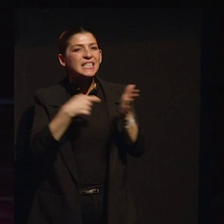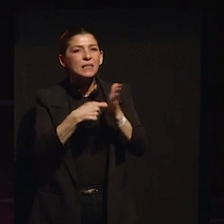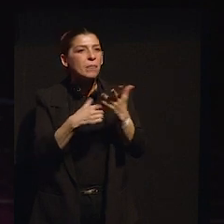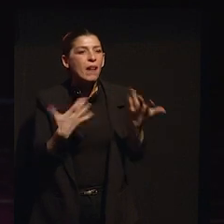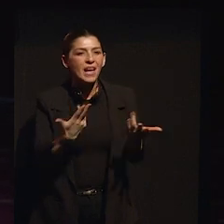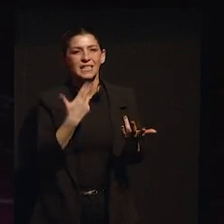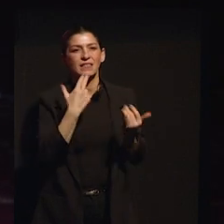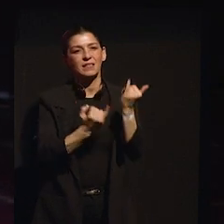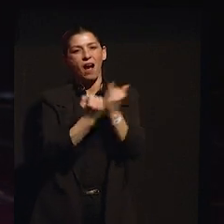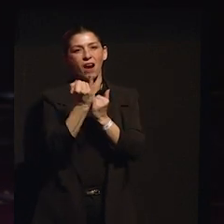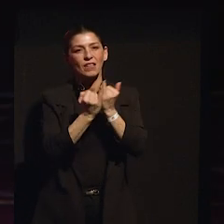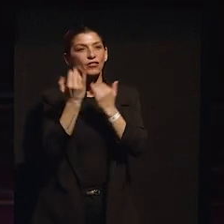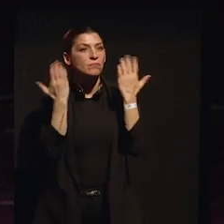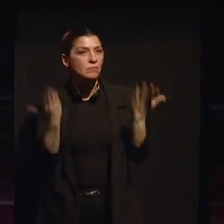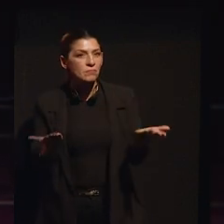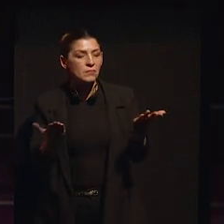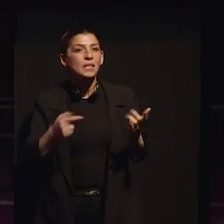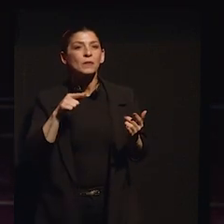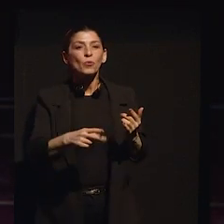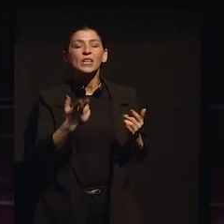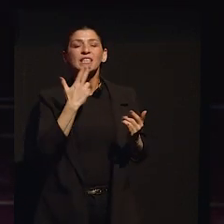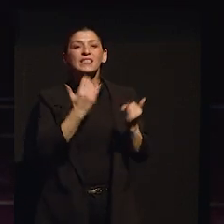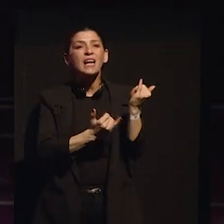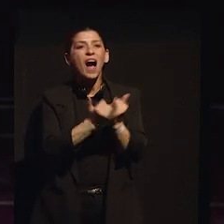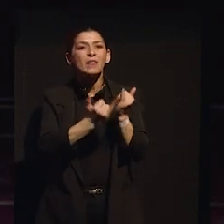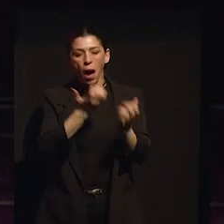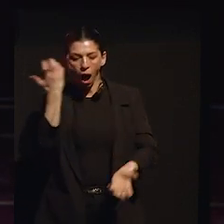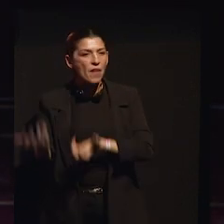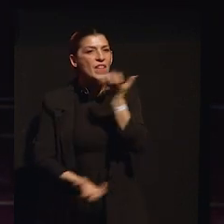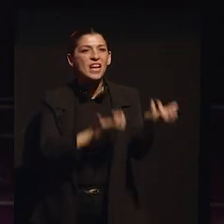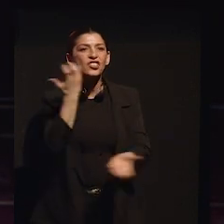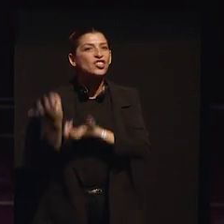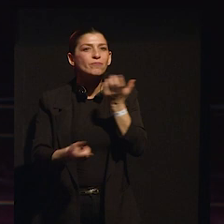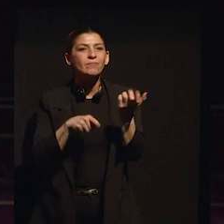But this beautiful story, which we call sisterhood, this period when girls are altogether...